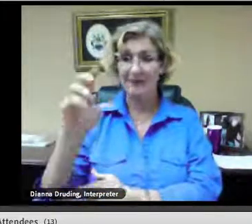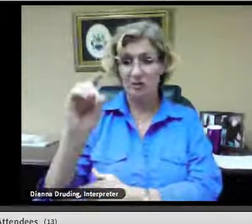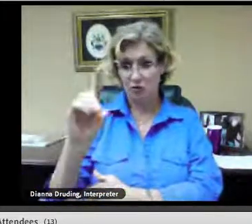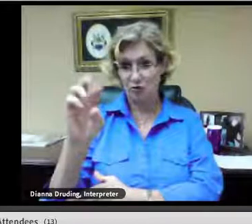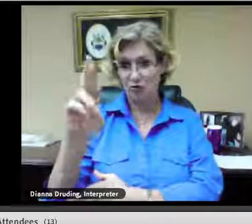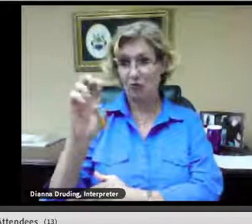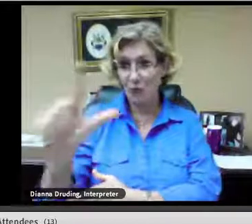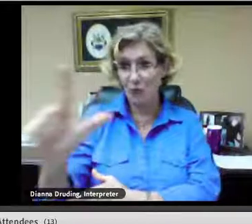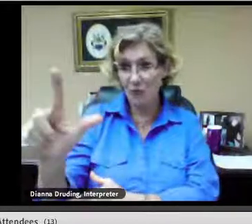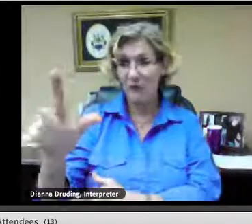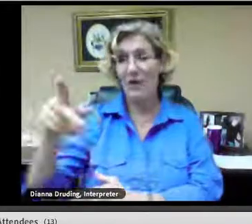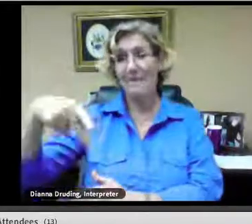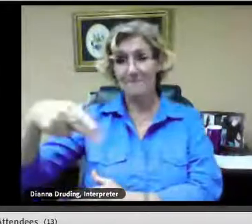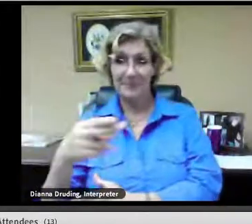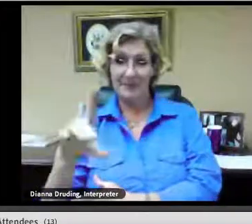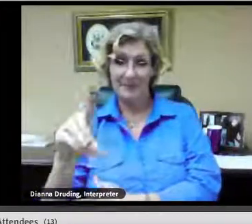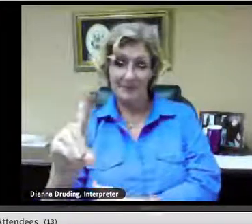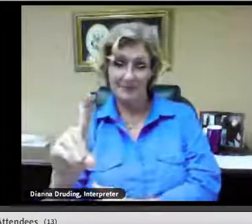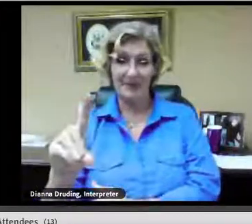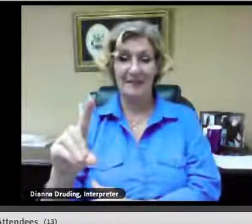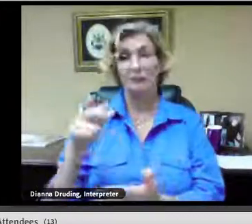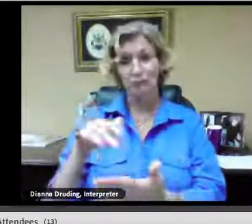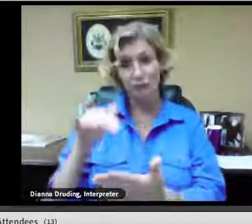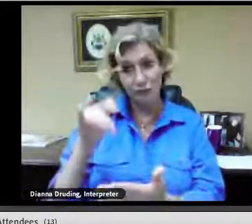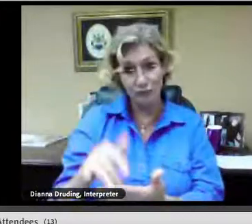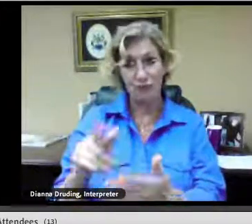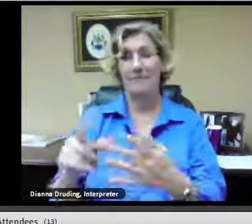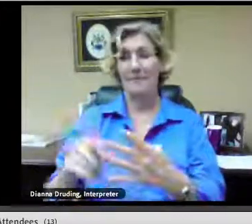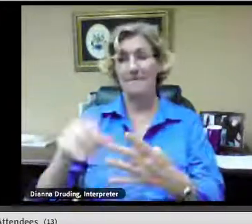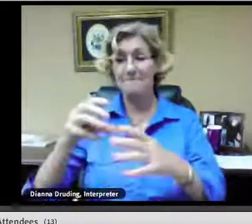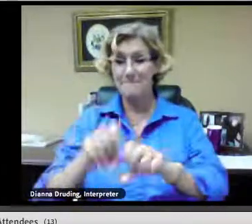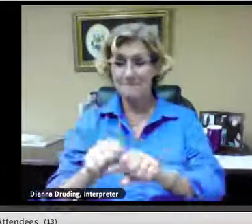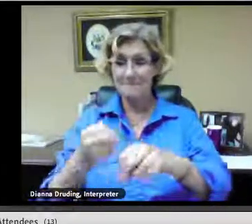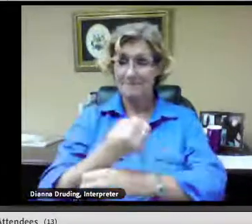a master's in Comparative Religion and a bachelor's in English and Religious Studies.